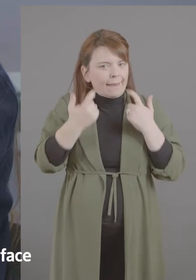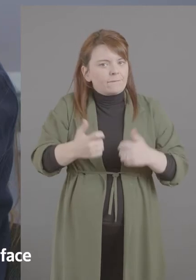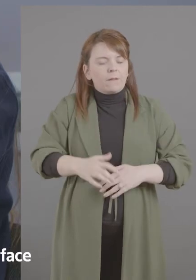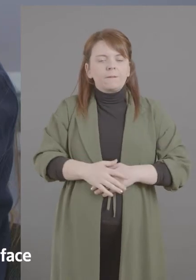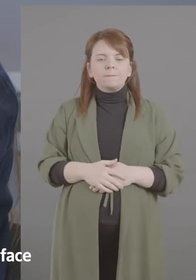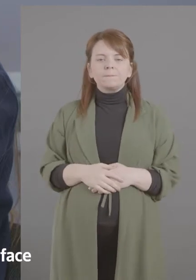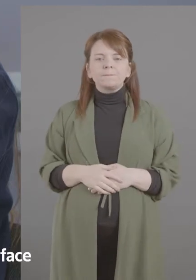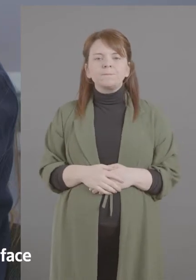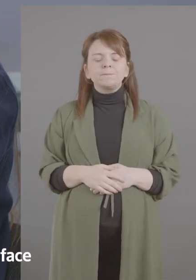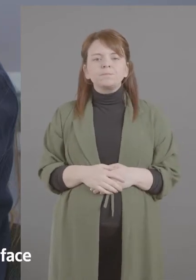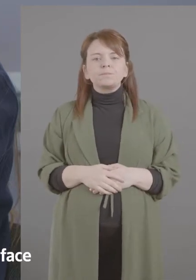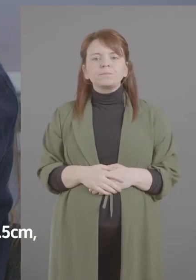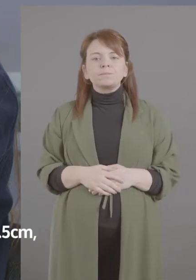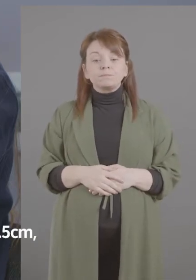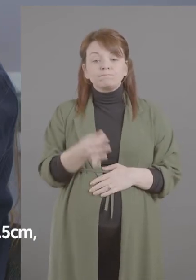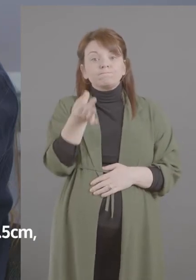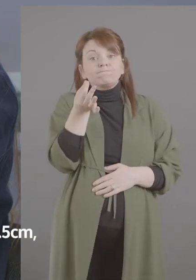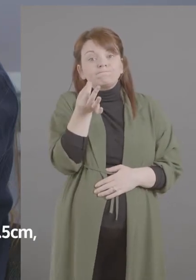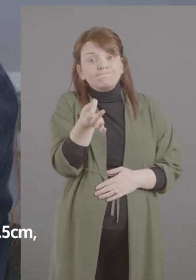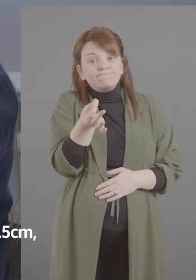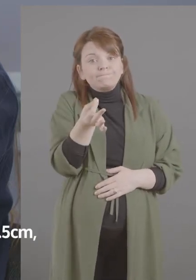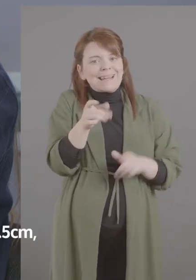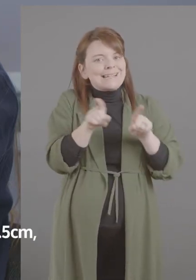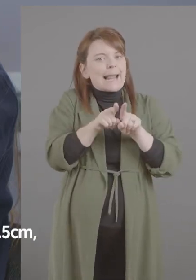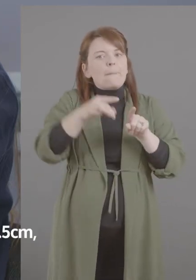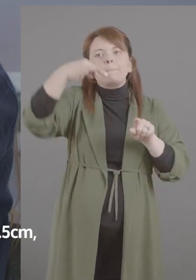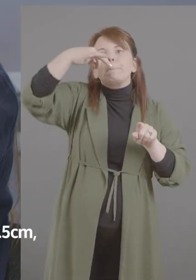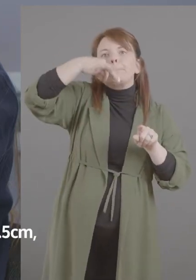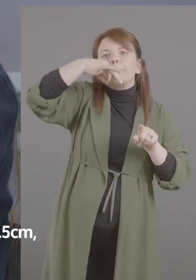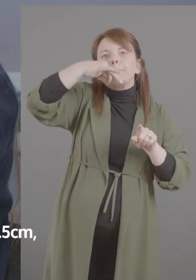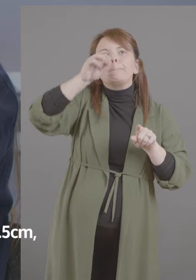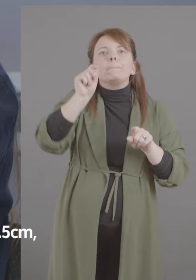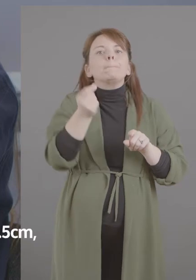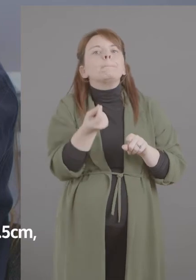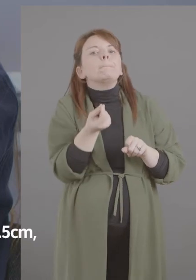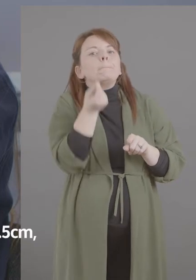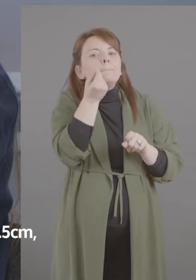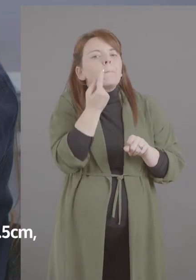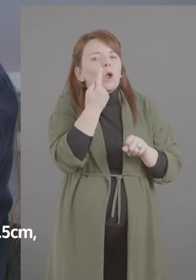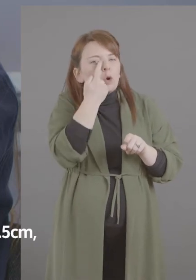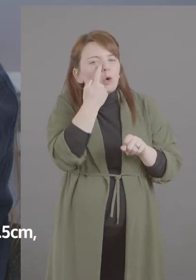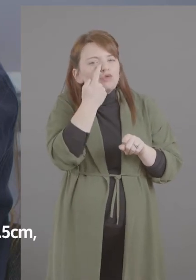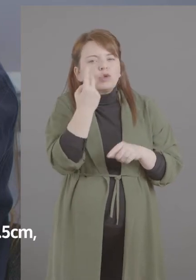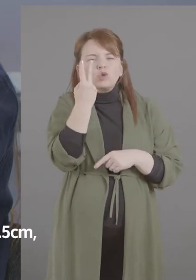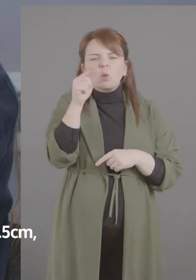touch your teeth, tongue, gums or face. Put the same swab into one nostril until you feel some